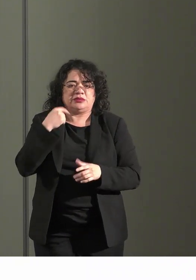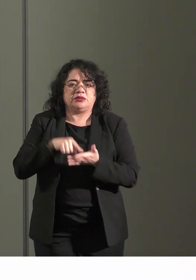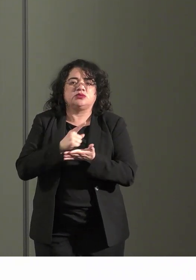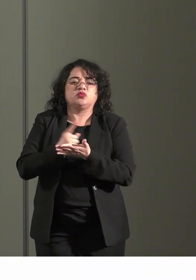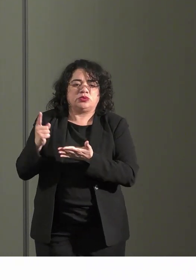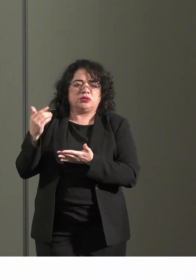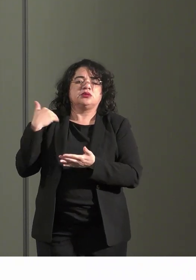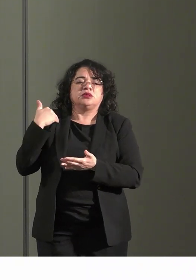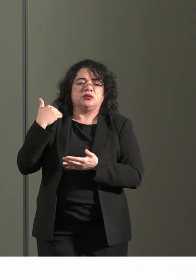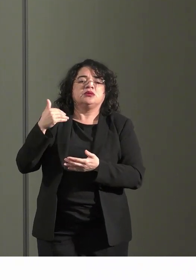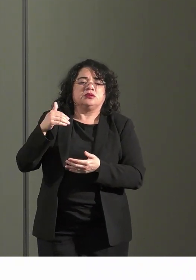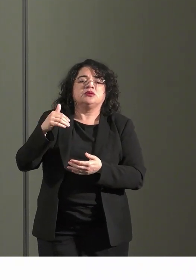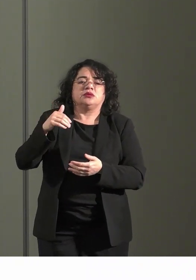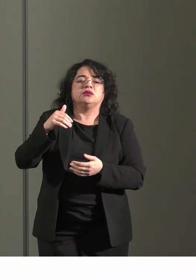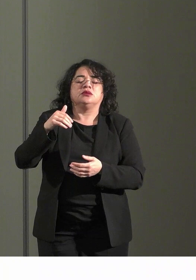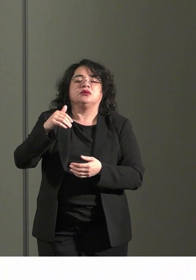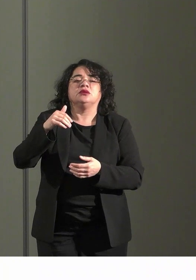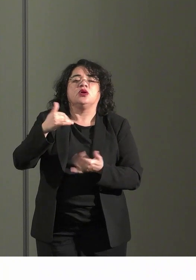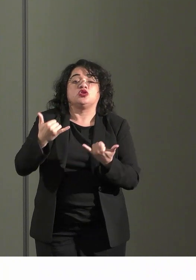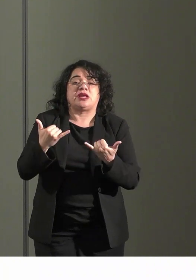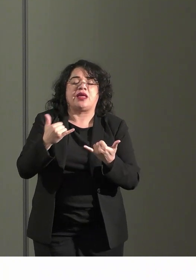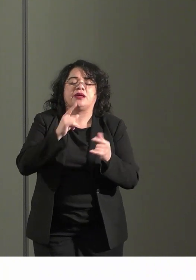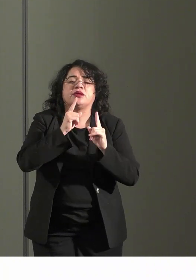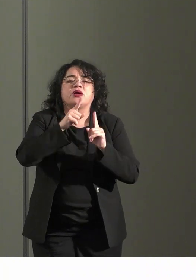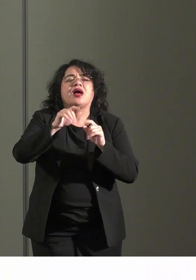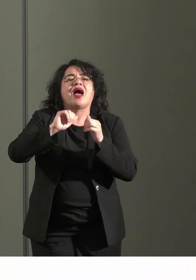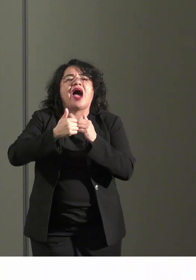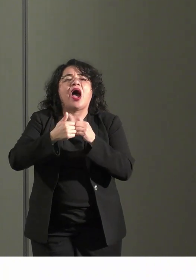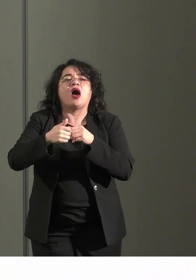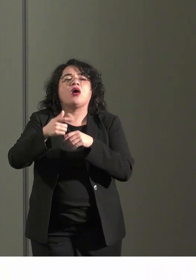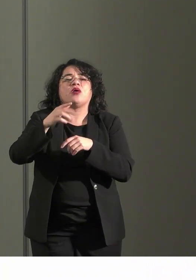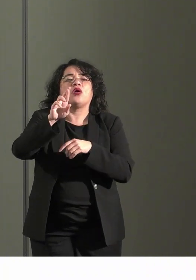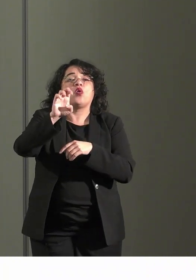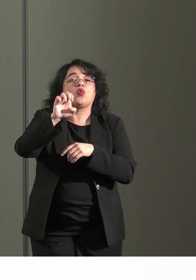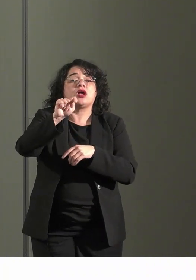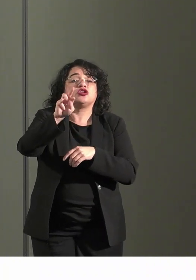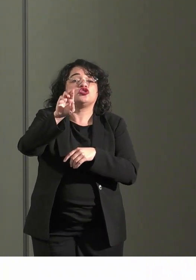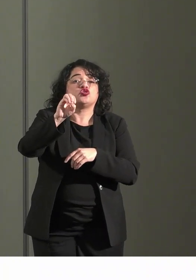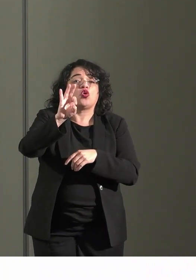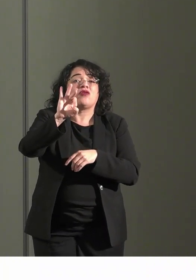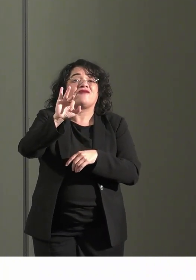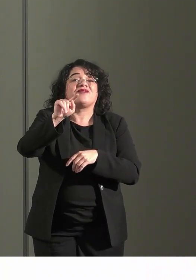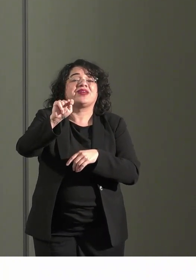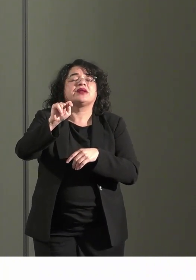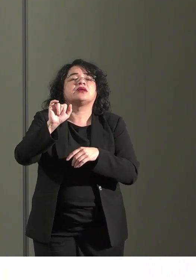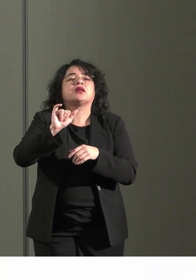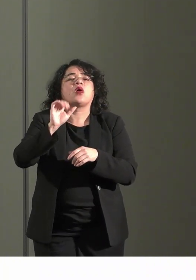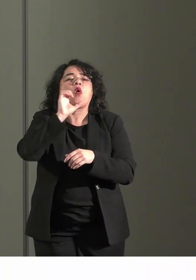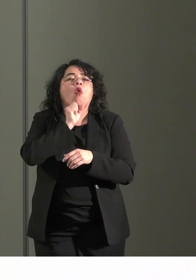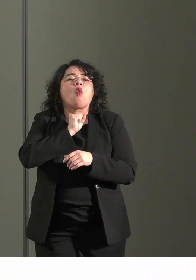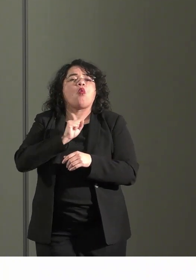challenges of trying to retrofit devices for compliance with the law. One thing to